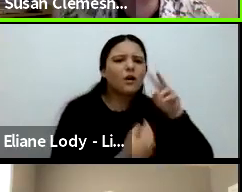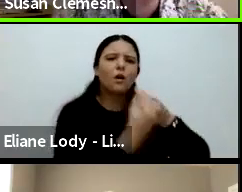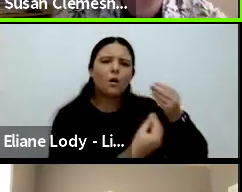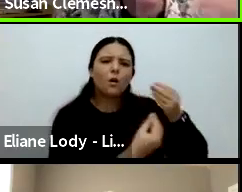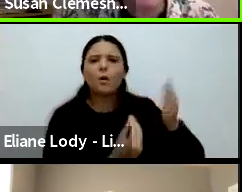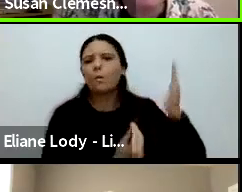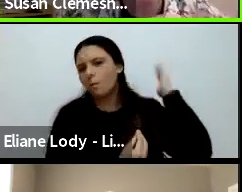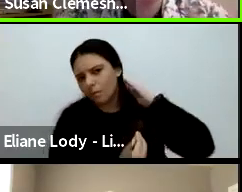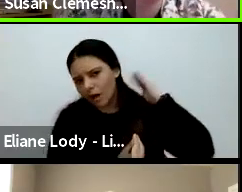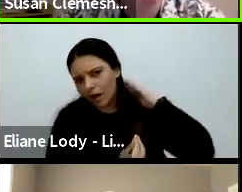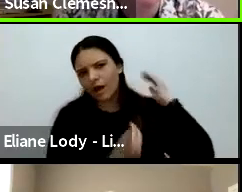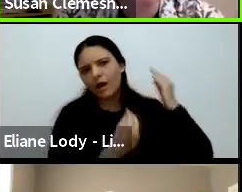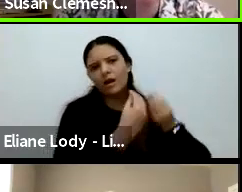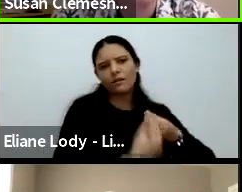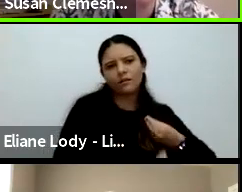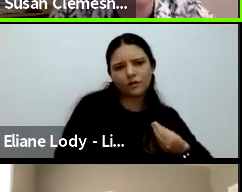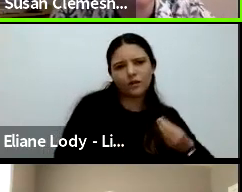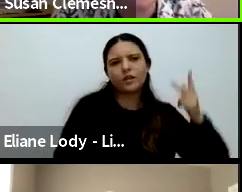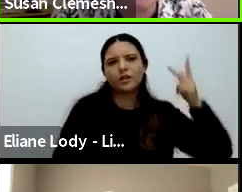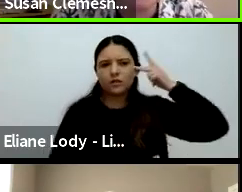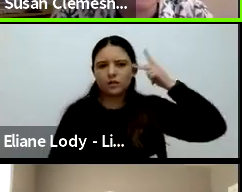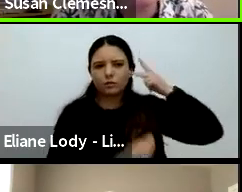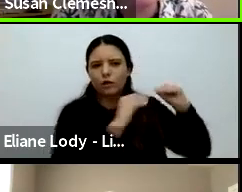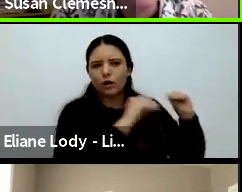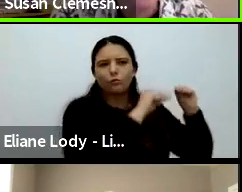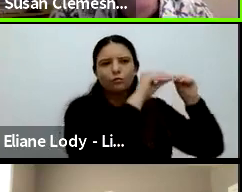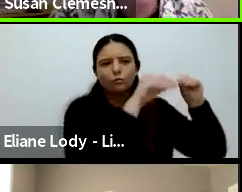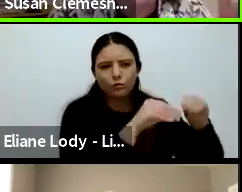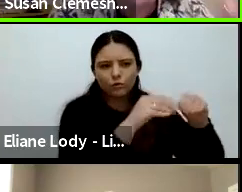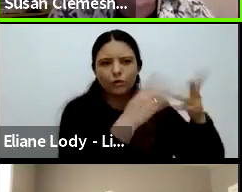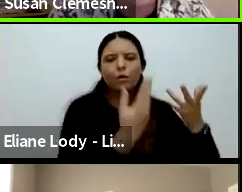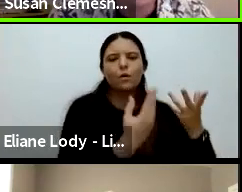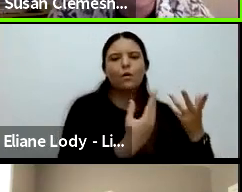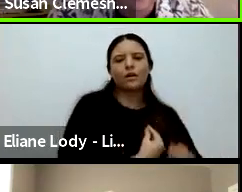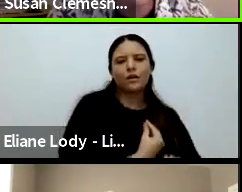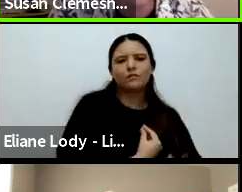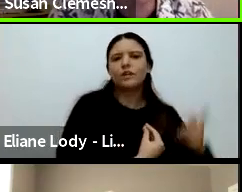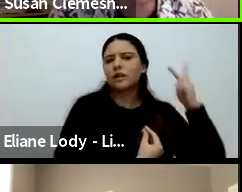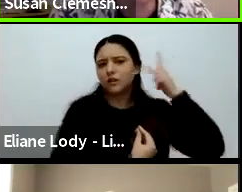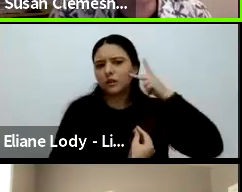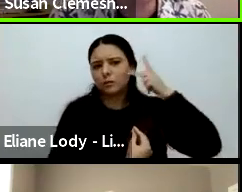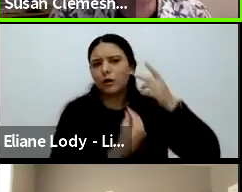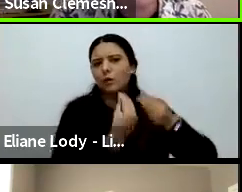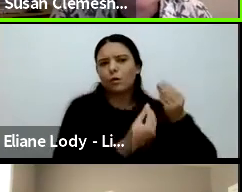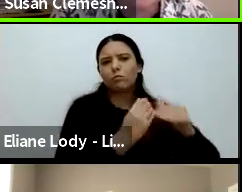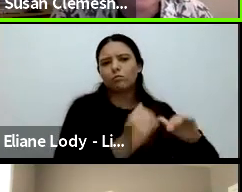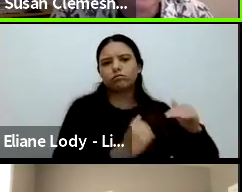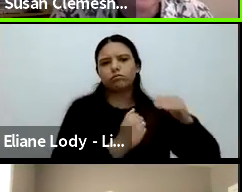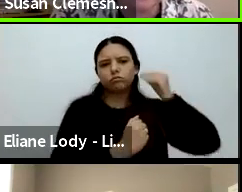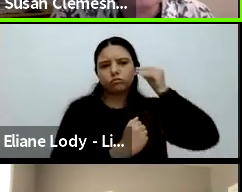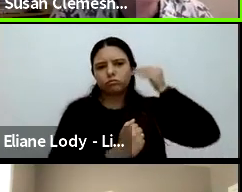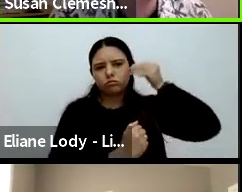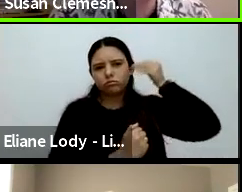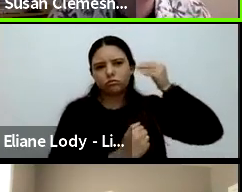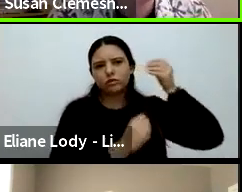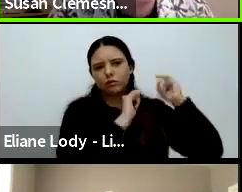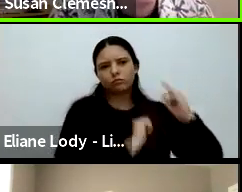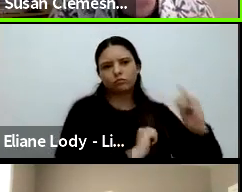g her story that she came from but then she came to the state of some power law. She's been living in some power look for many years. , and she's been working at